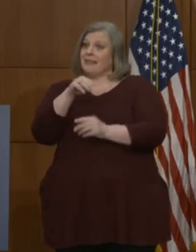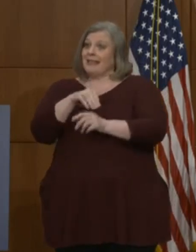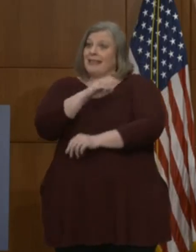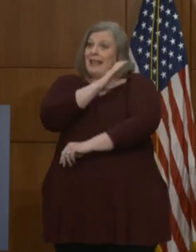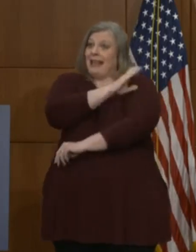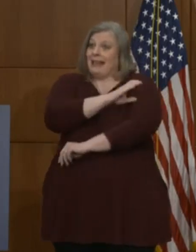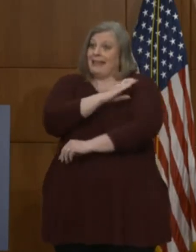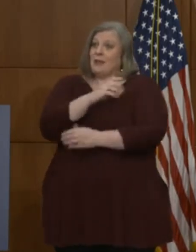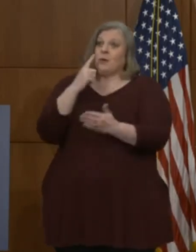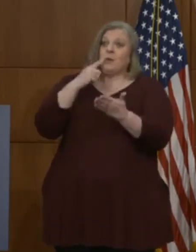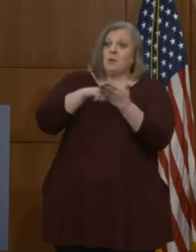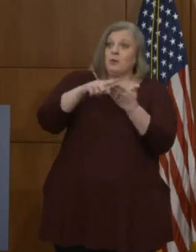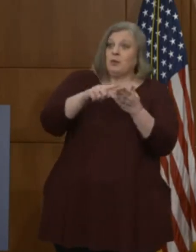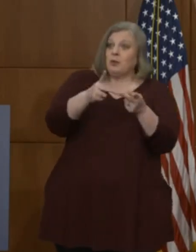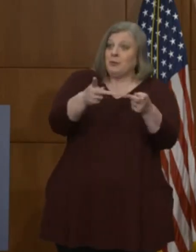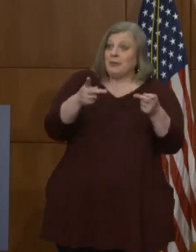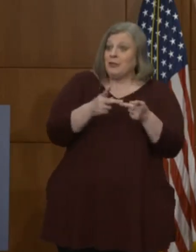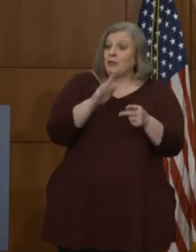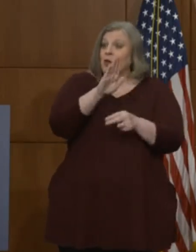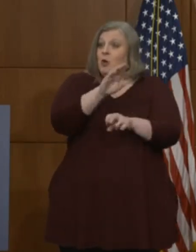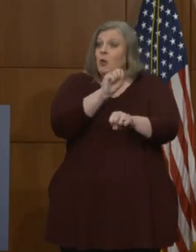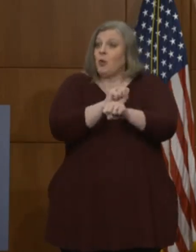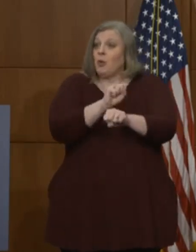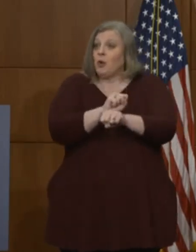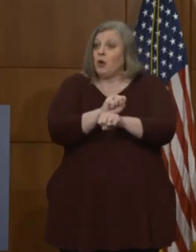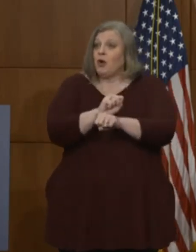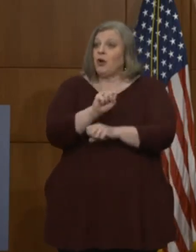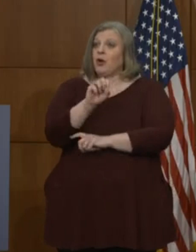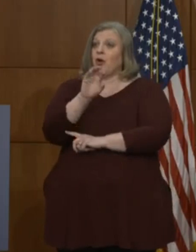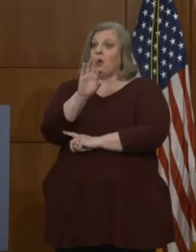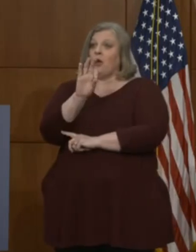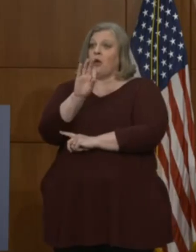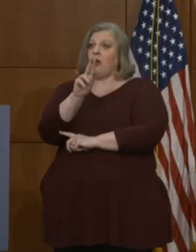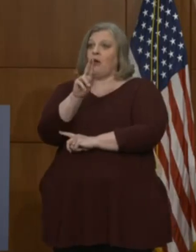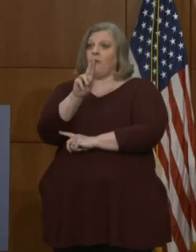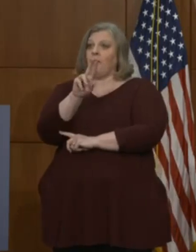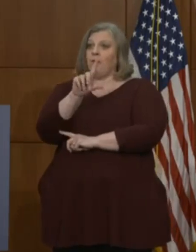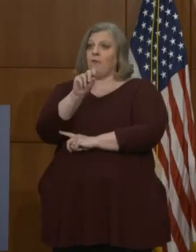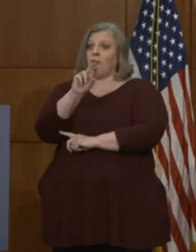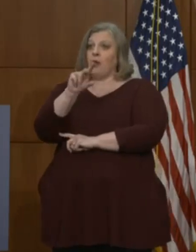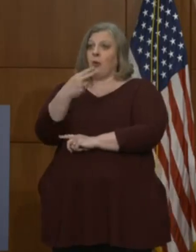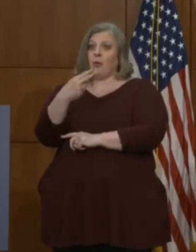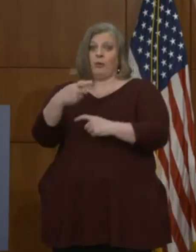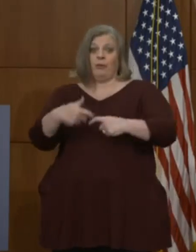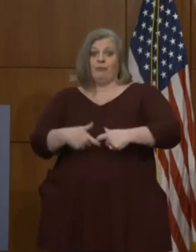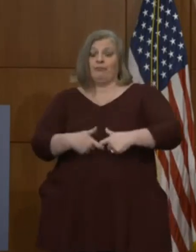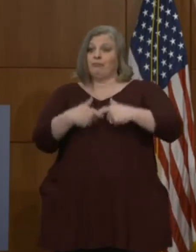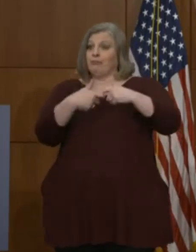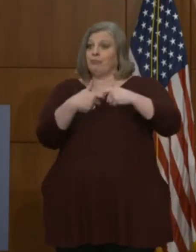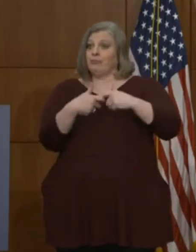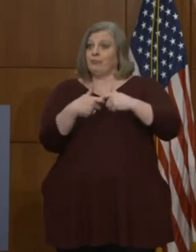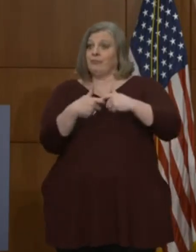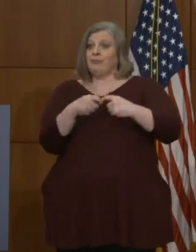NURSE AND SHE IS IN A CLINICAL RESEARCH- POSITION THAT WAS FOR RESEARCH- POSITION THAT WAS FOR AND SHE WAS FURLOUGHED SO. AND SHE WAS FURLOUGHED SO. YESTERDAY SHE HAS VOLUNTEERED